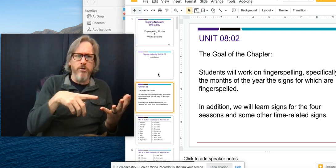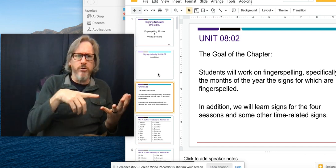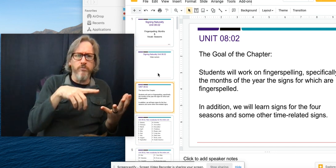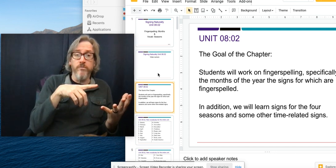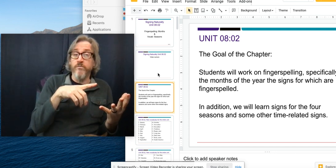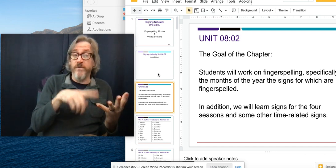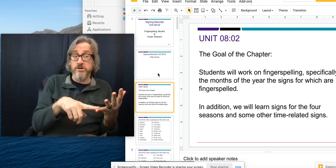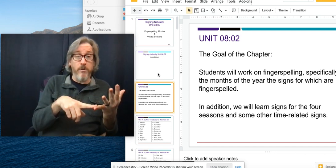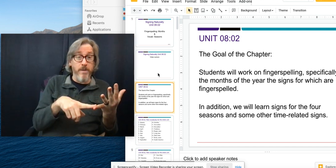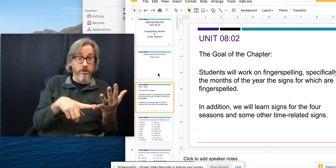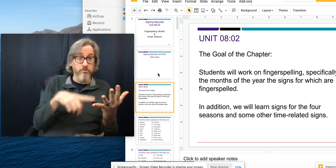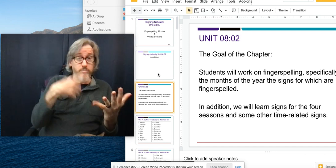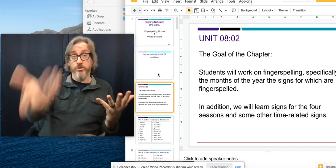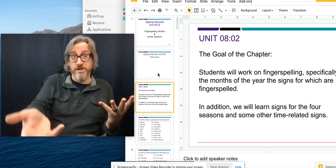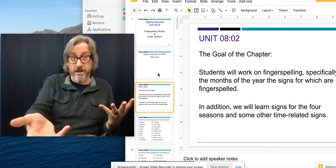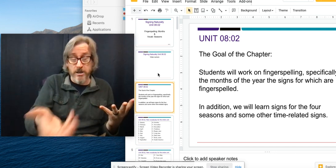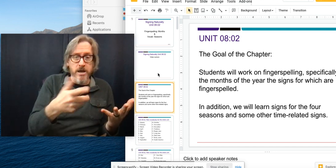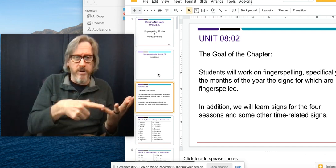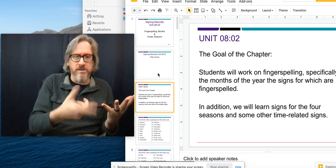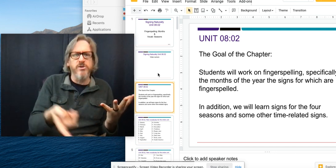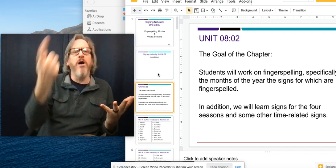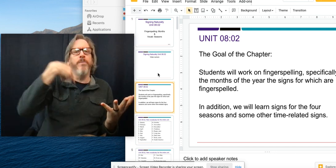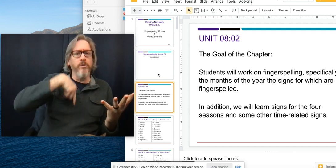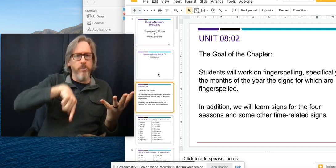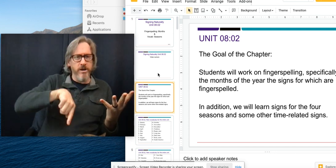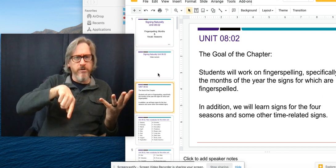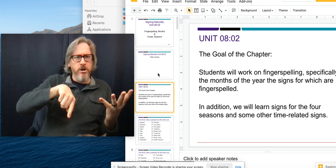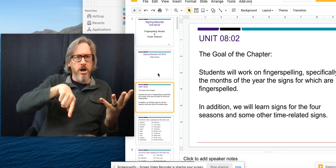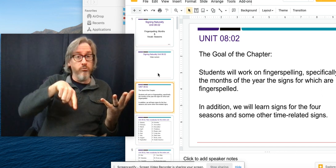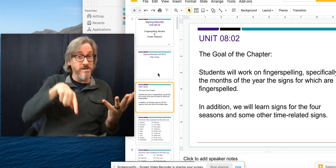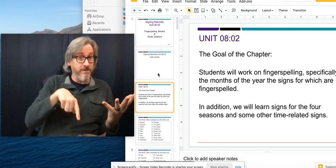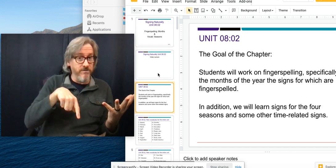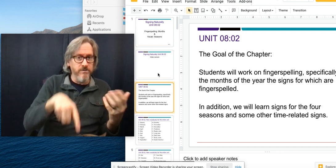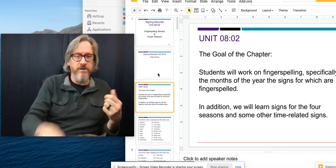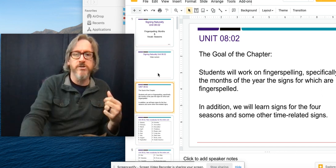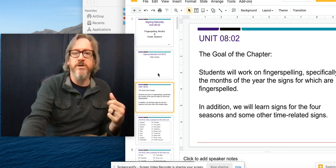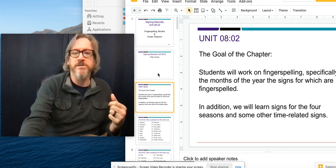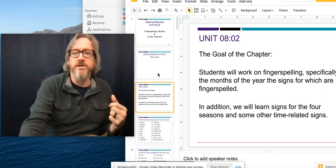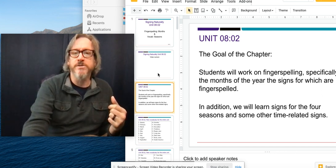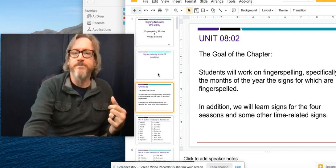how to fingerspell better producing it but also helping with uh receptive fingerspelling skills